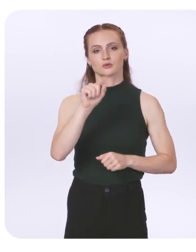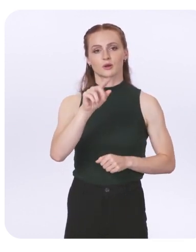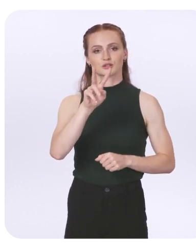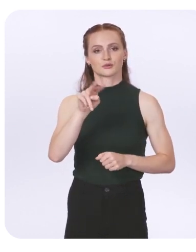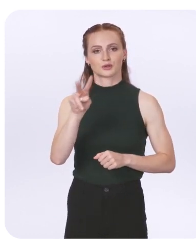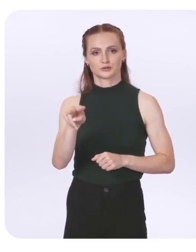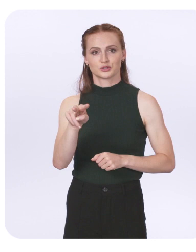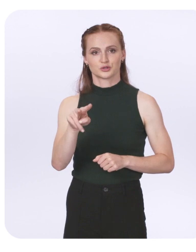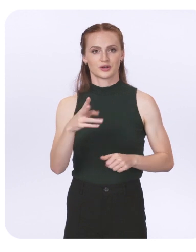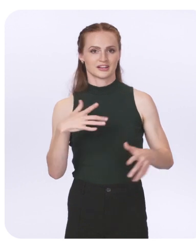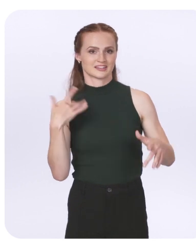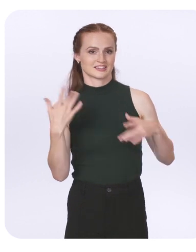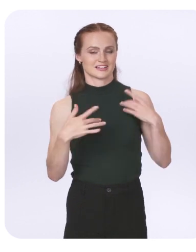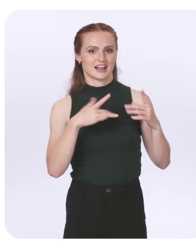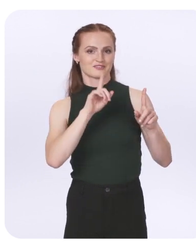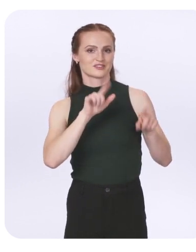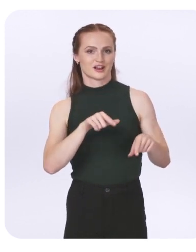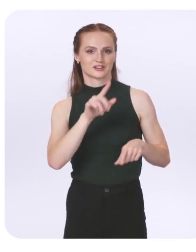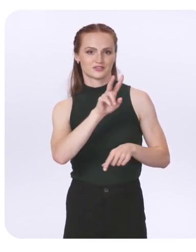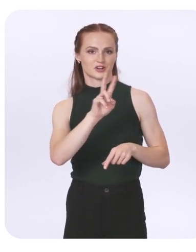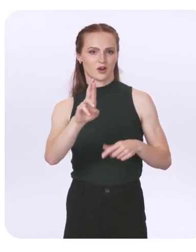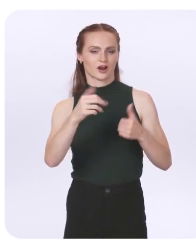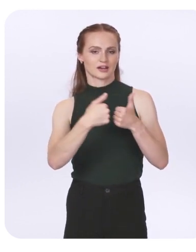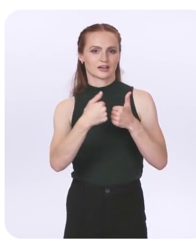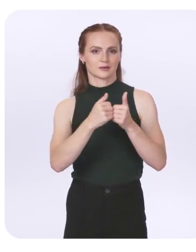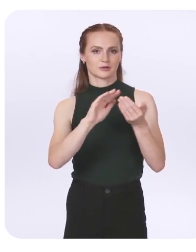Then we went on to preparing our first alpha release.